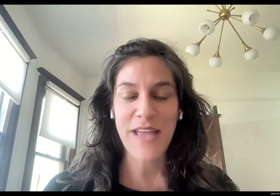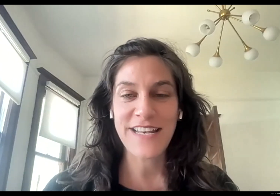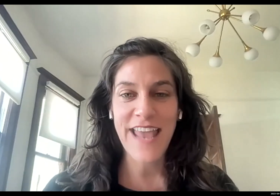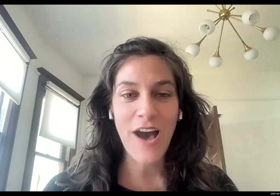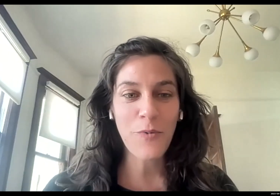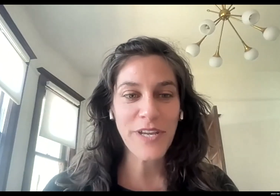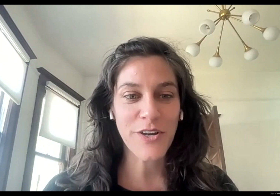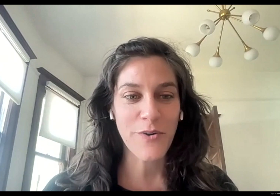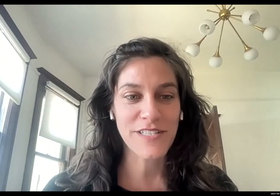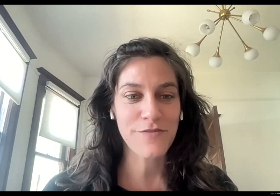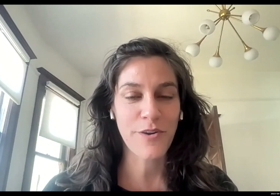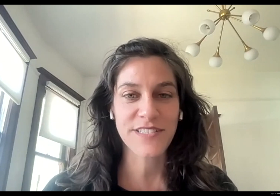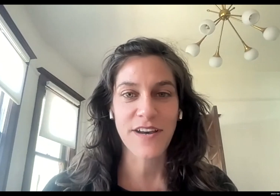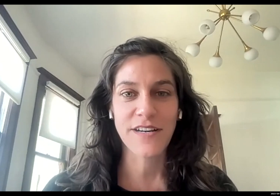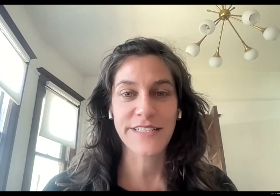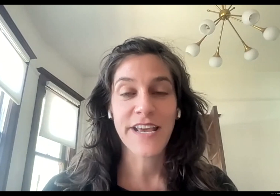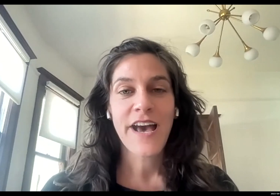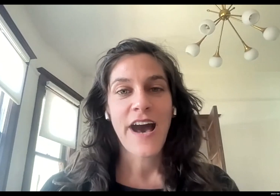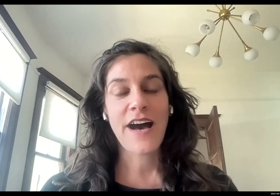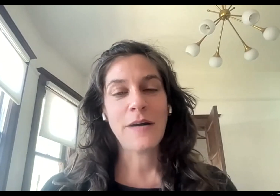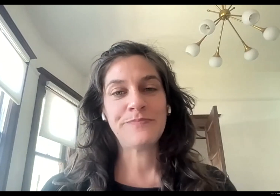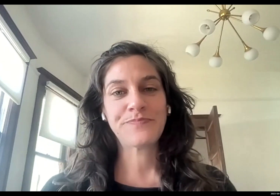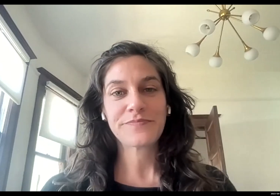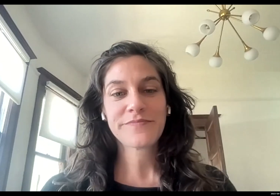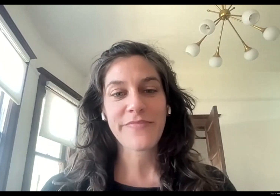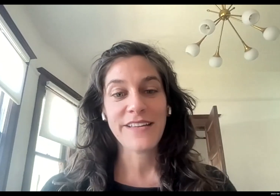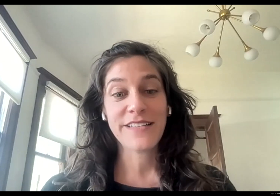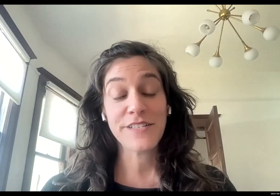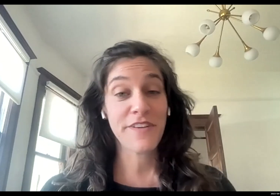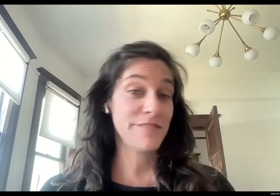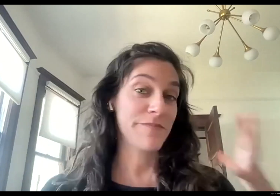And now we are going to focus on kind of the,